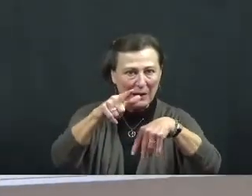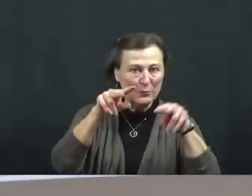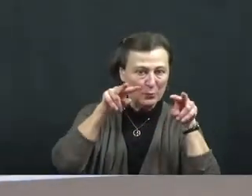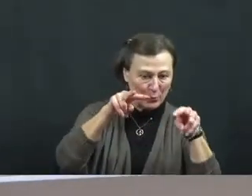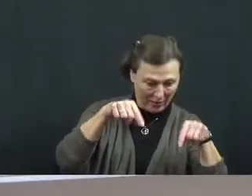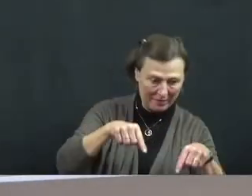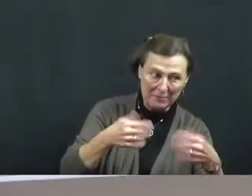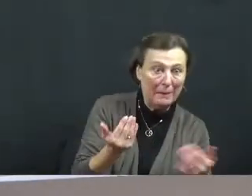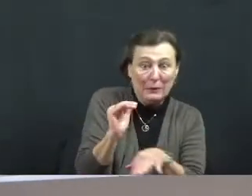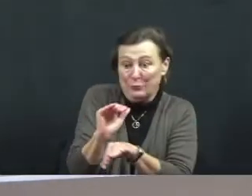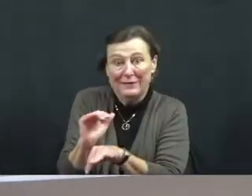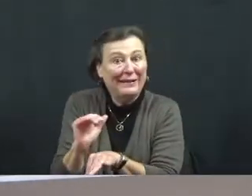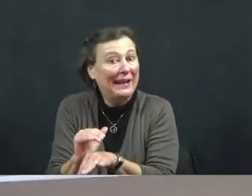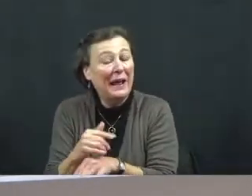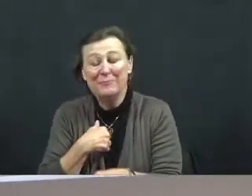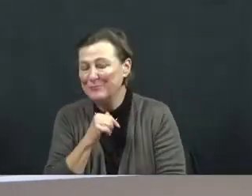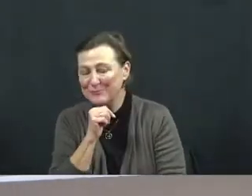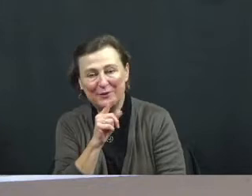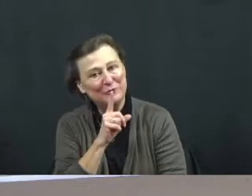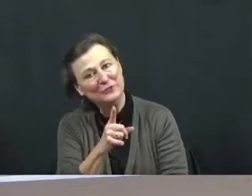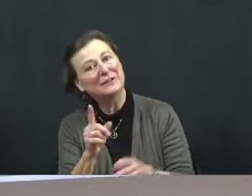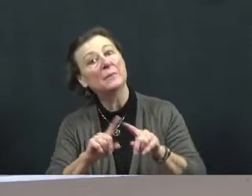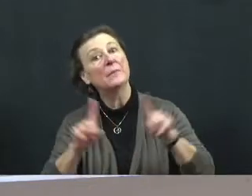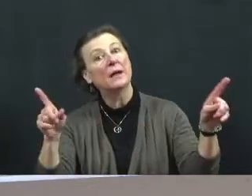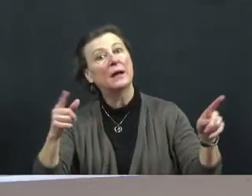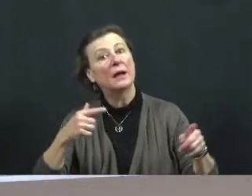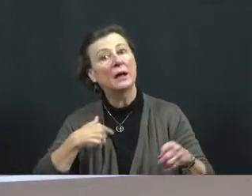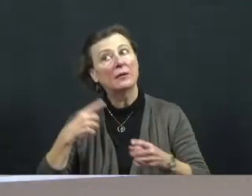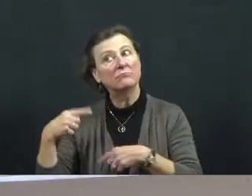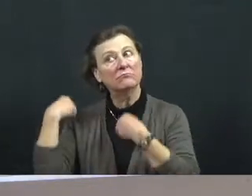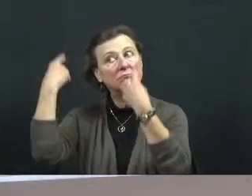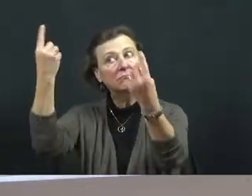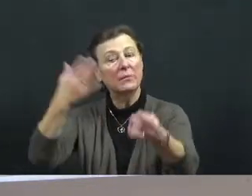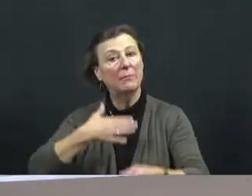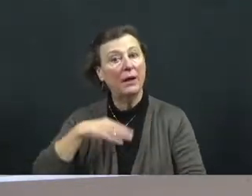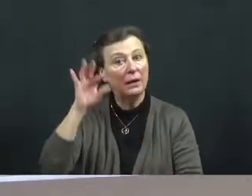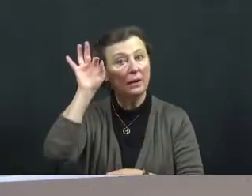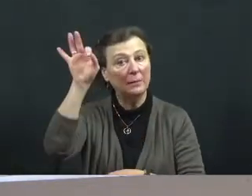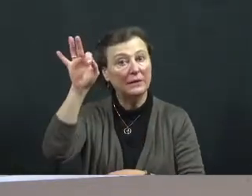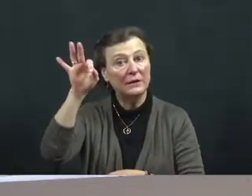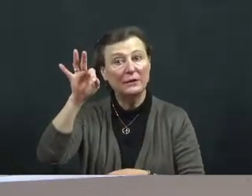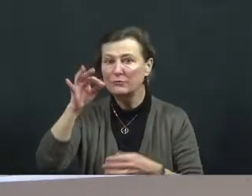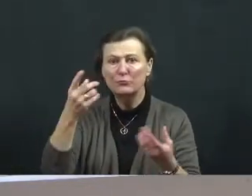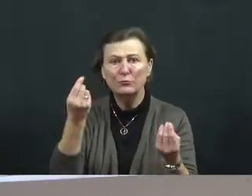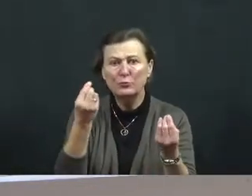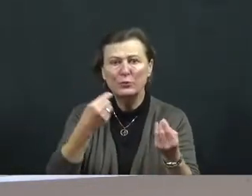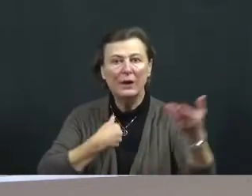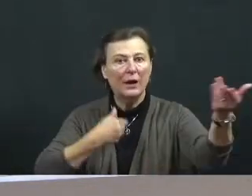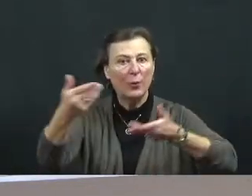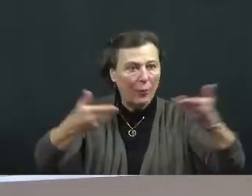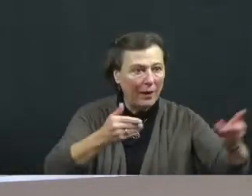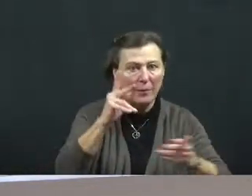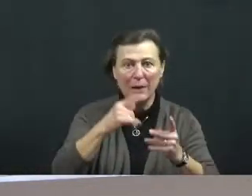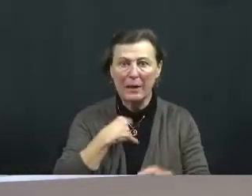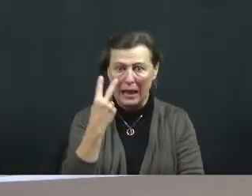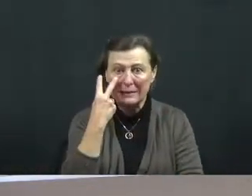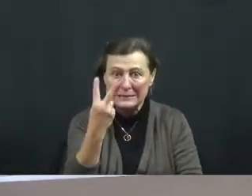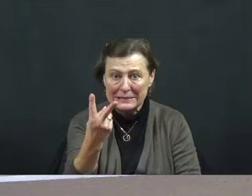I have spent the greater part of my ministry welcoming people I can see sitting in front of me.